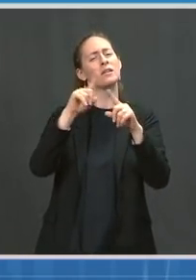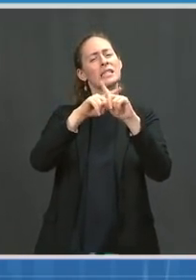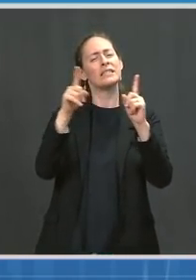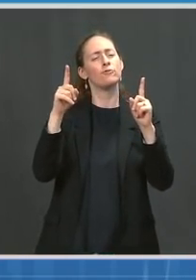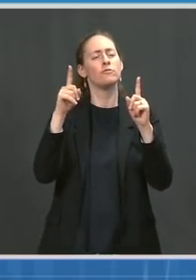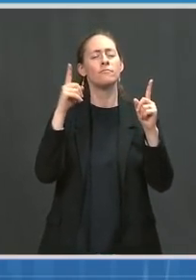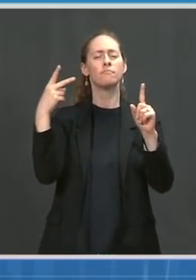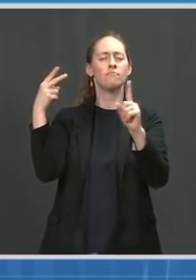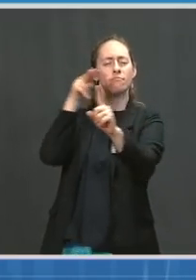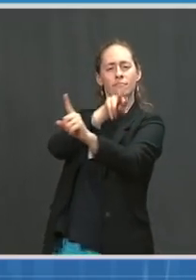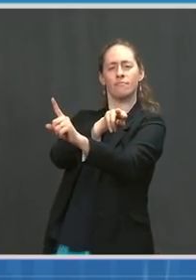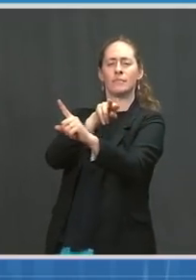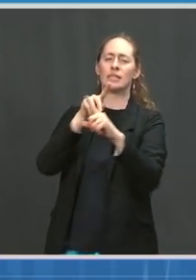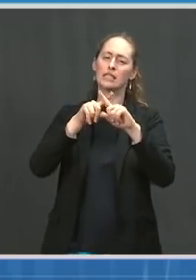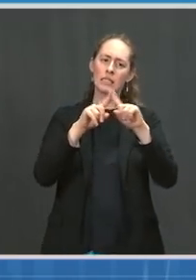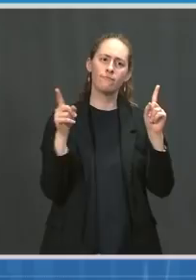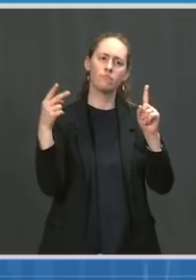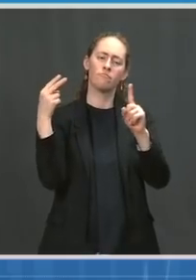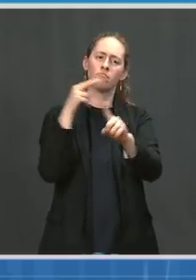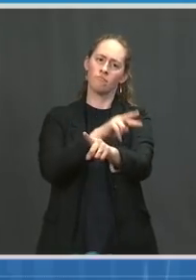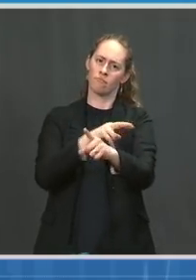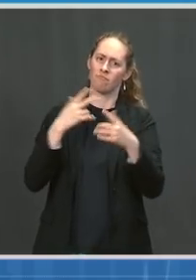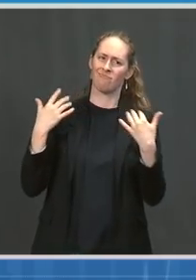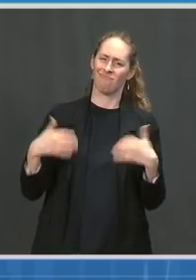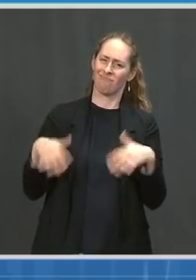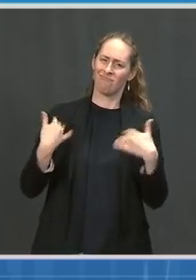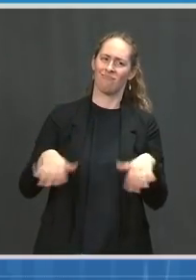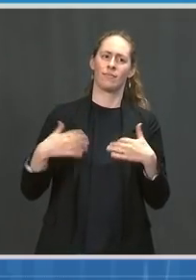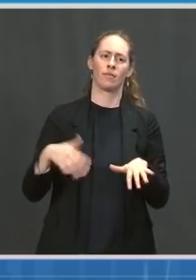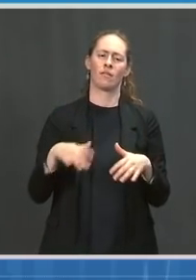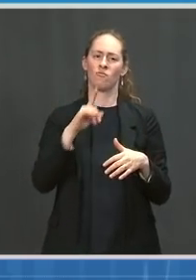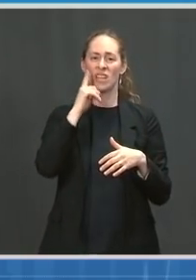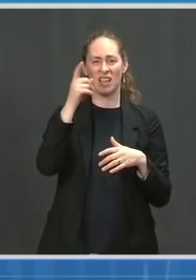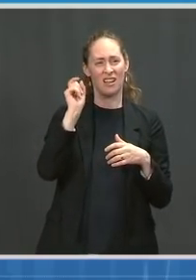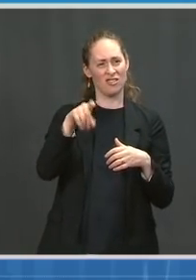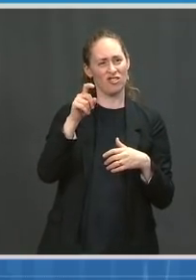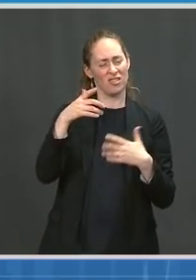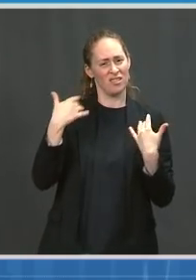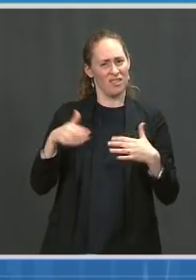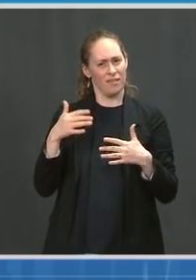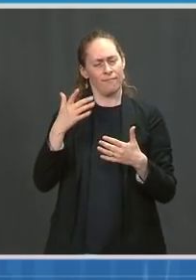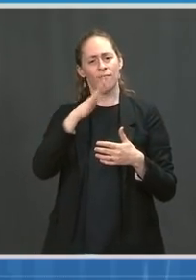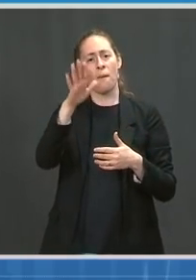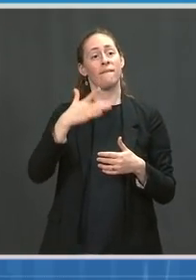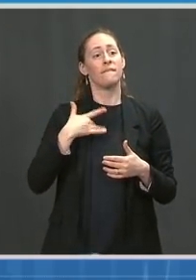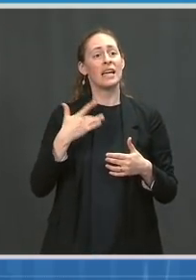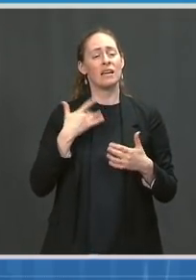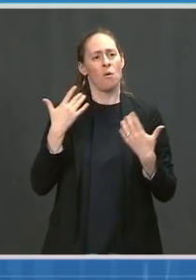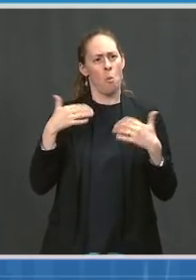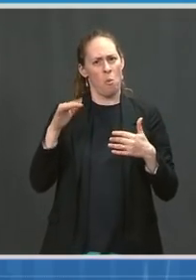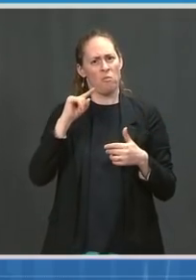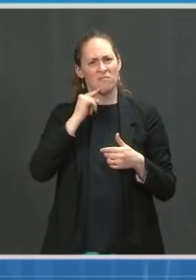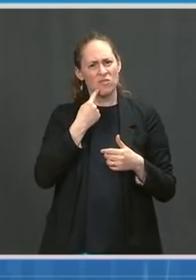It should reinforce, in those individuals, how we take safety so seriously.